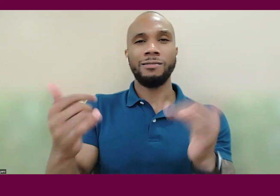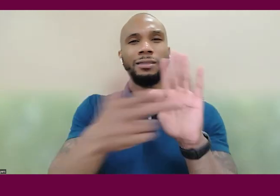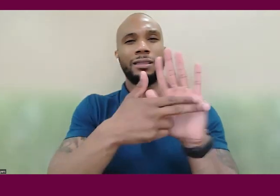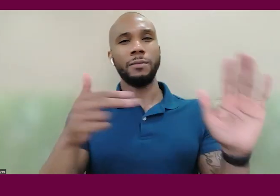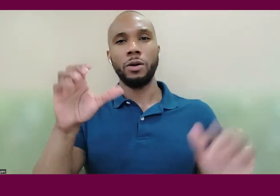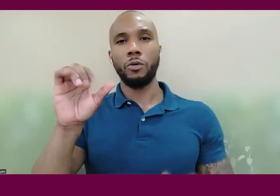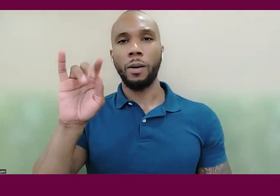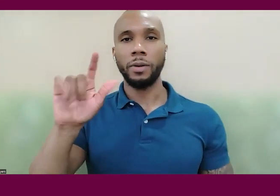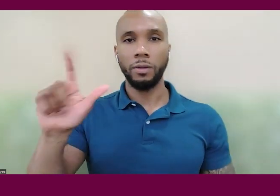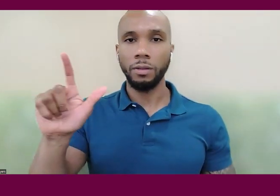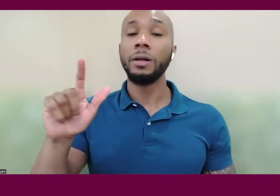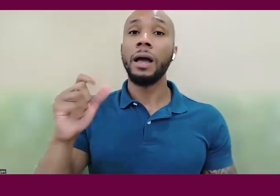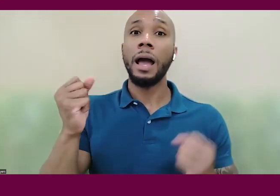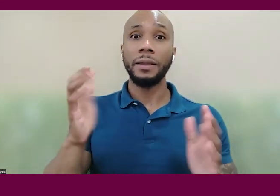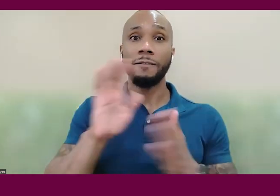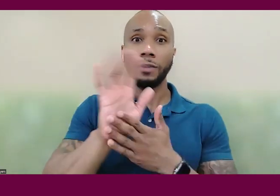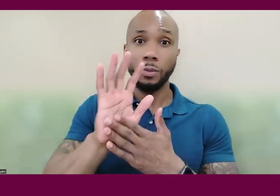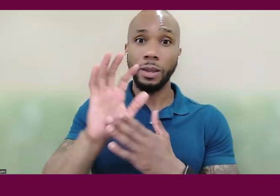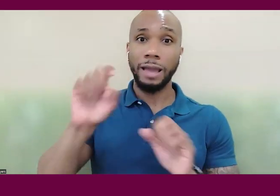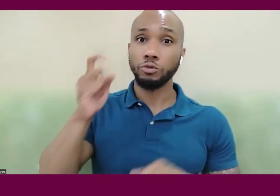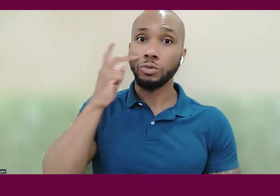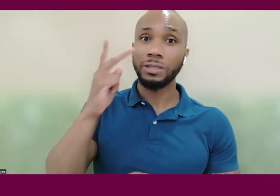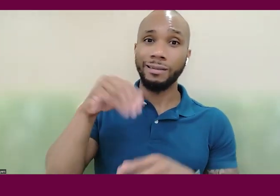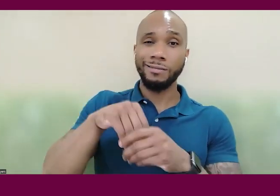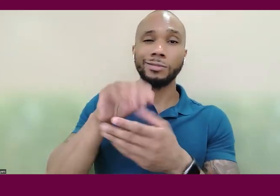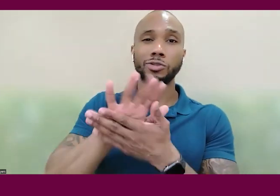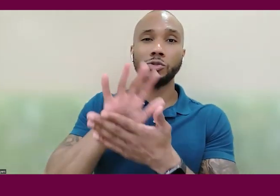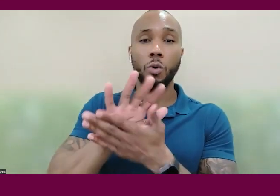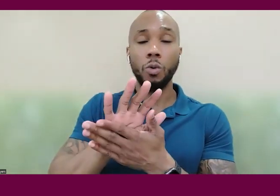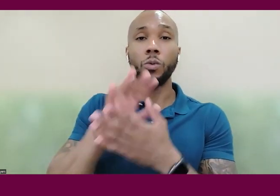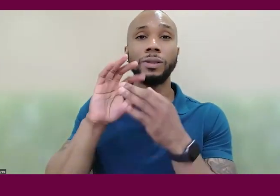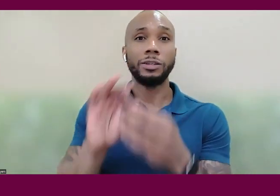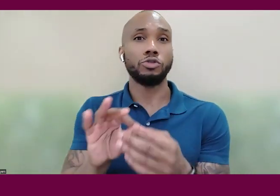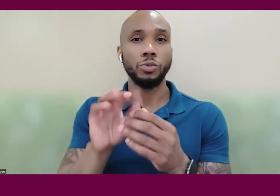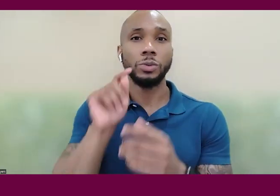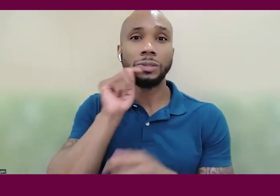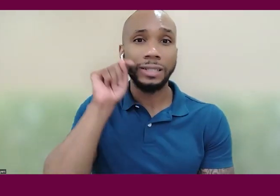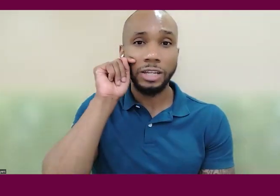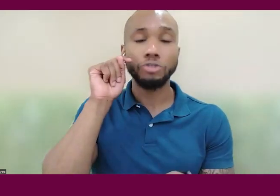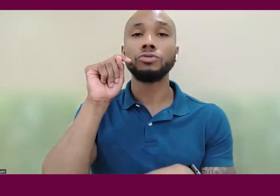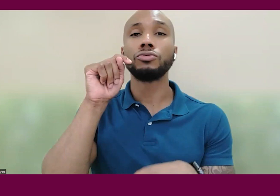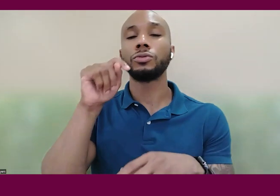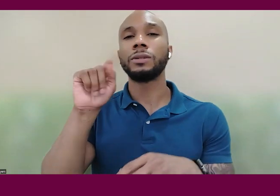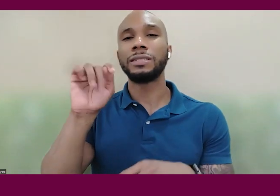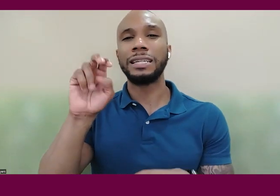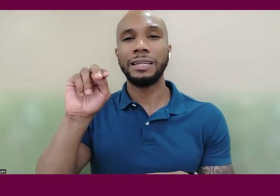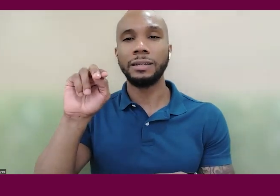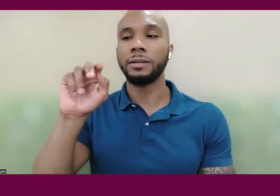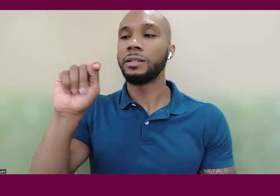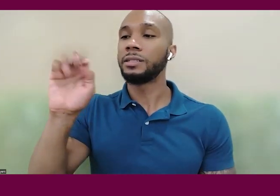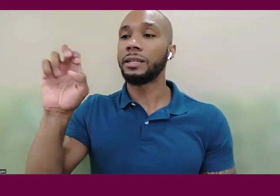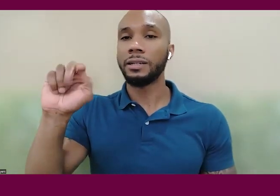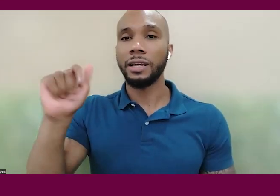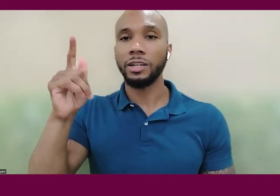How many videos do we have to see in school about teenagers in classrooms who aren't even